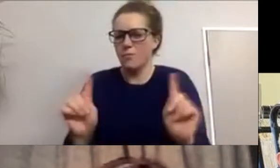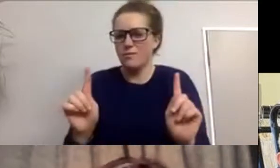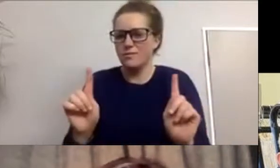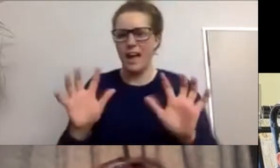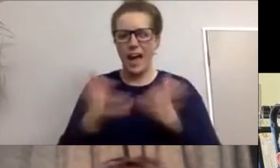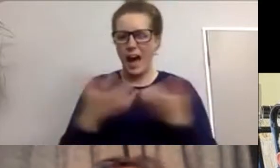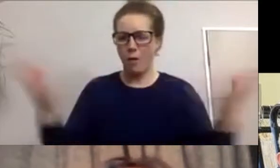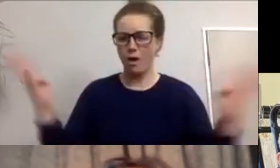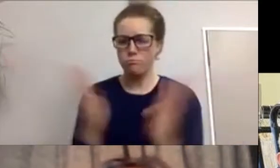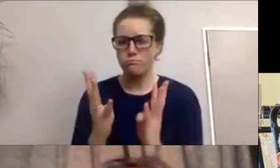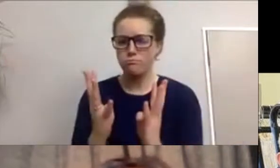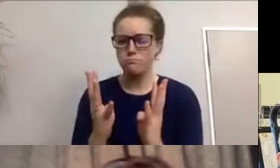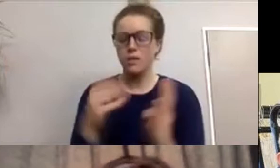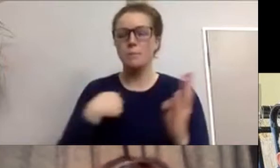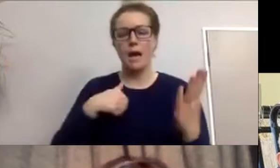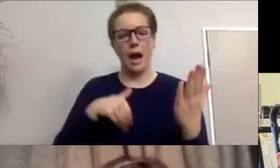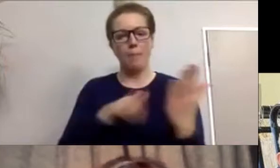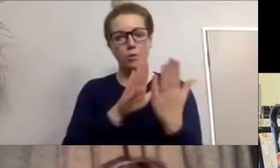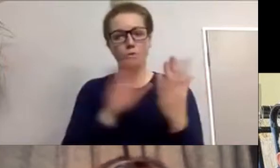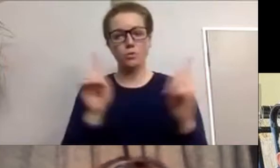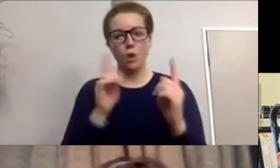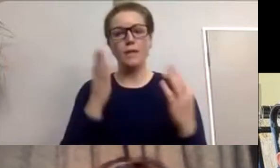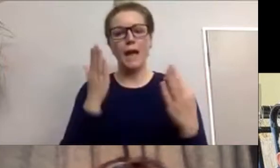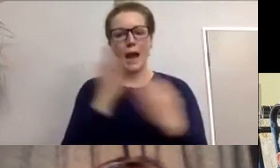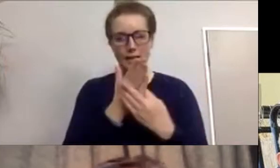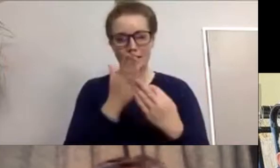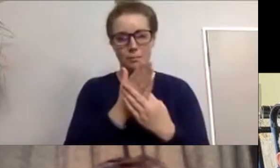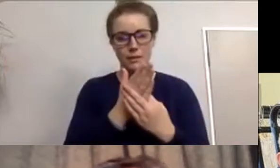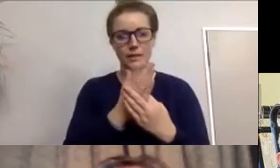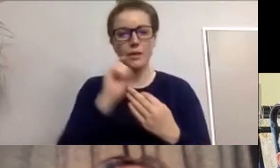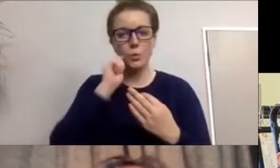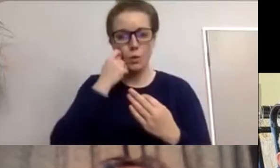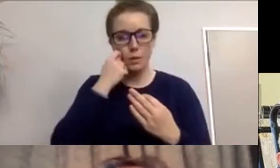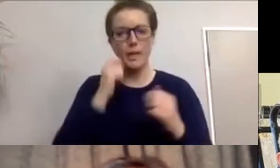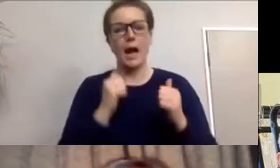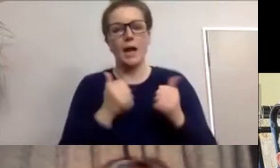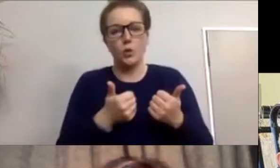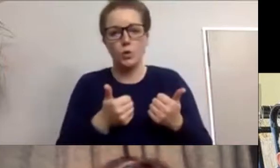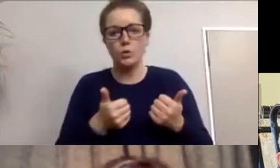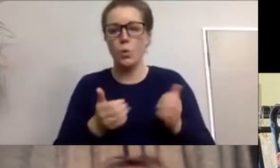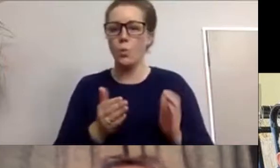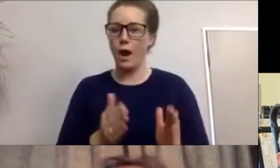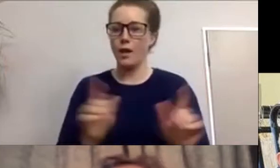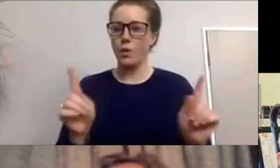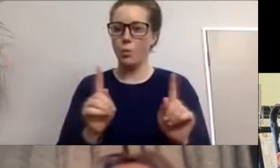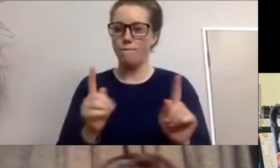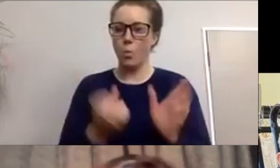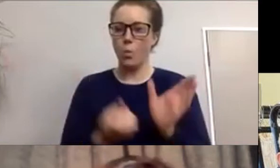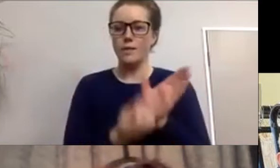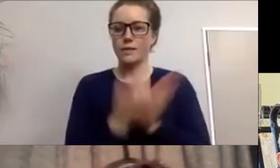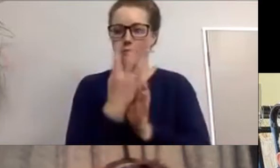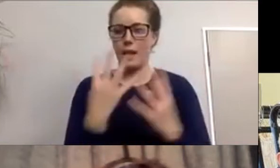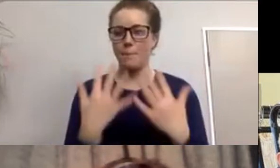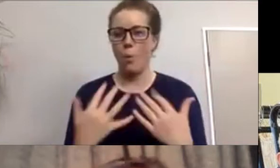approach that accessibility will be a good way to develop audiences and reach